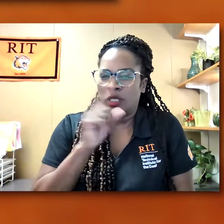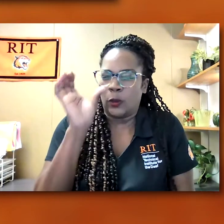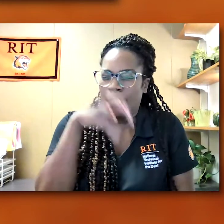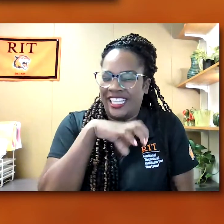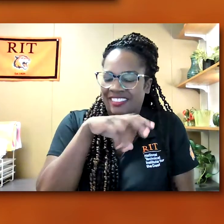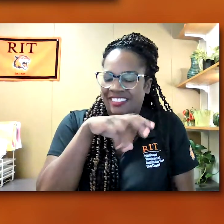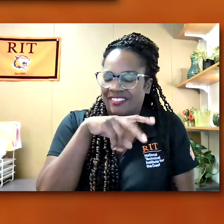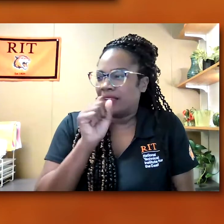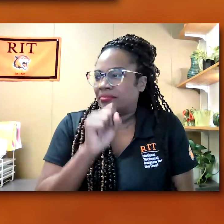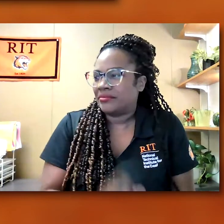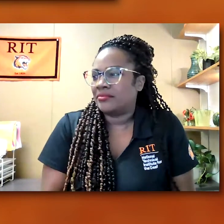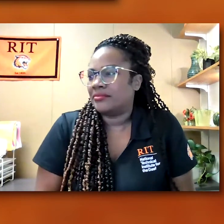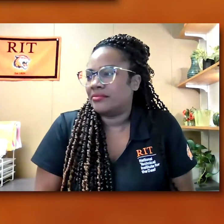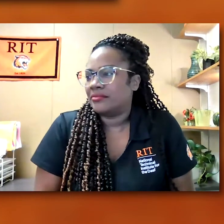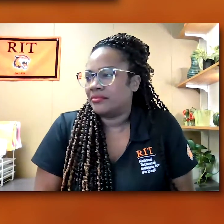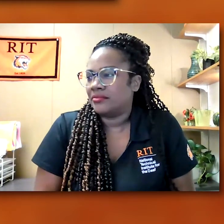Yeah, it was a weird fall.